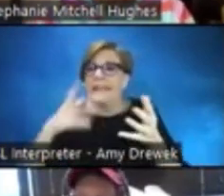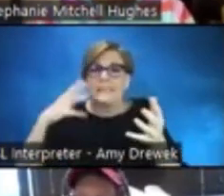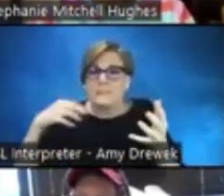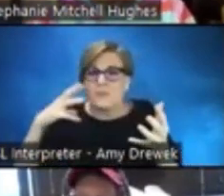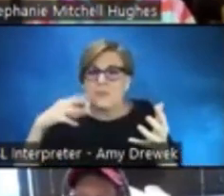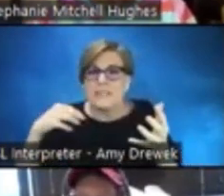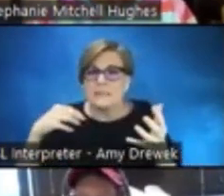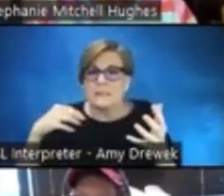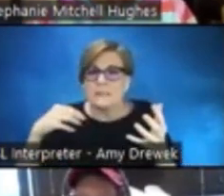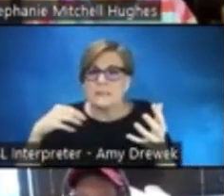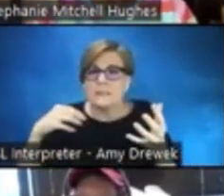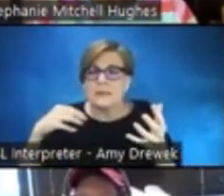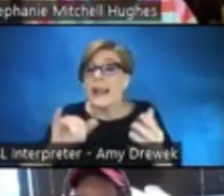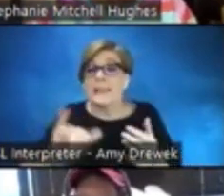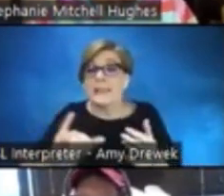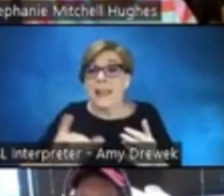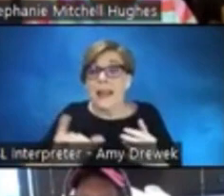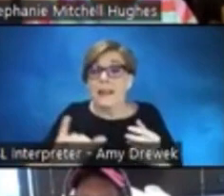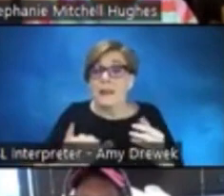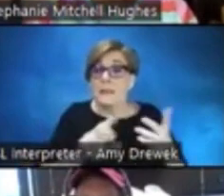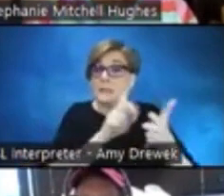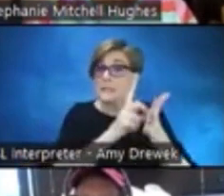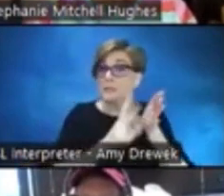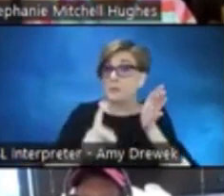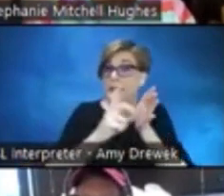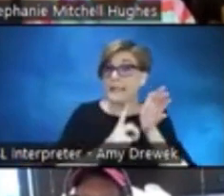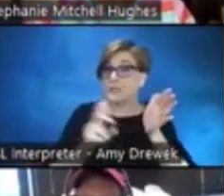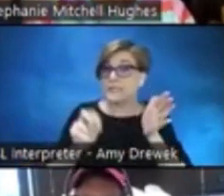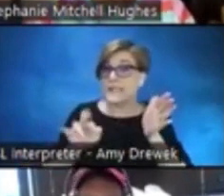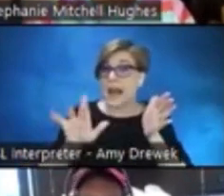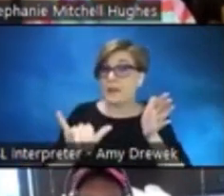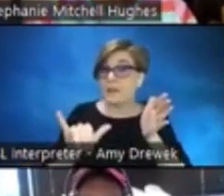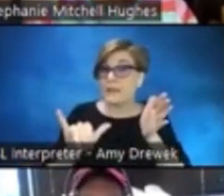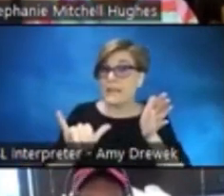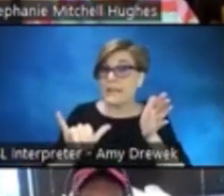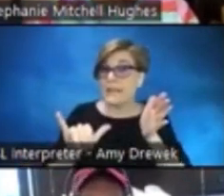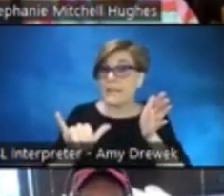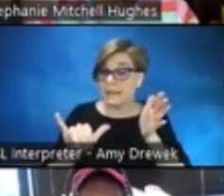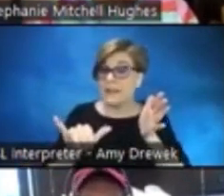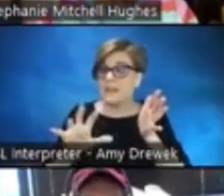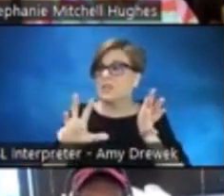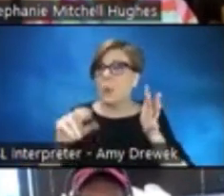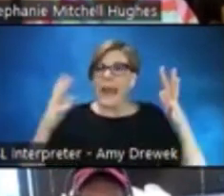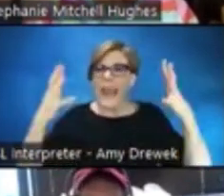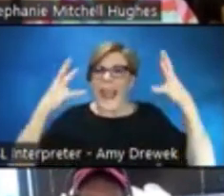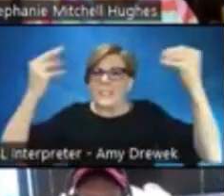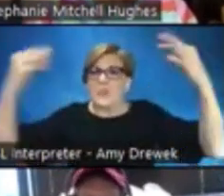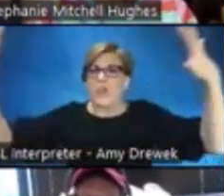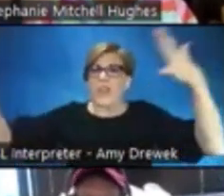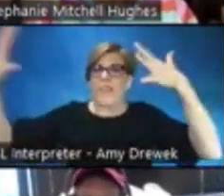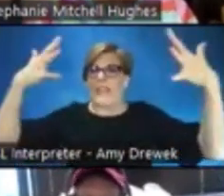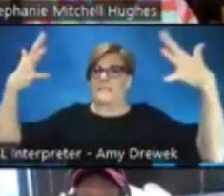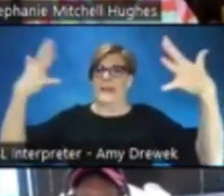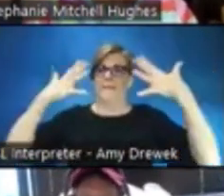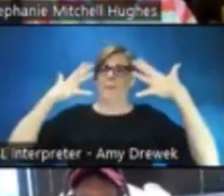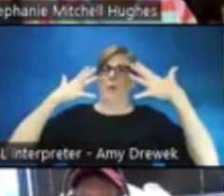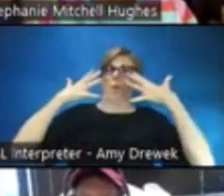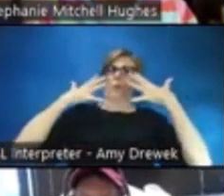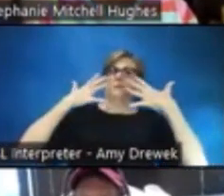IT IS ALL OF THE THIS EXTERNAL STUFF THAT IMPOSES IN THE ENVIRONMENT THAT WE ARE IN.